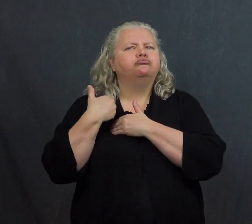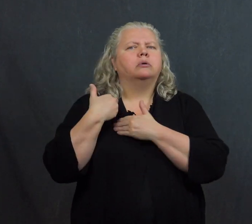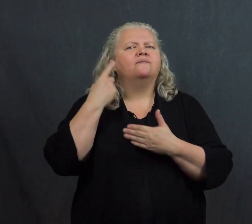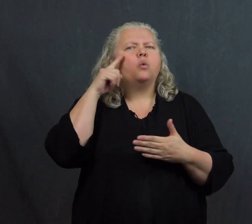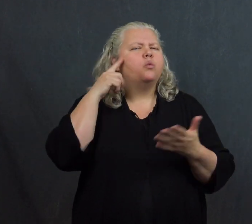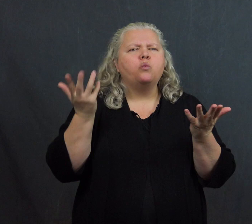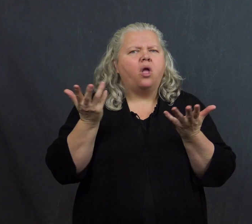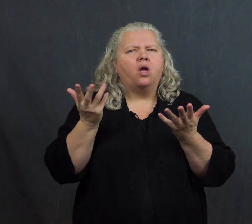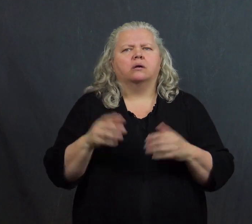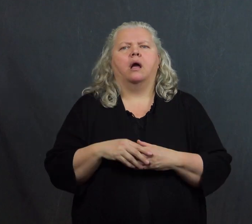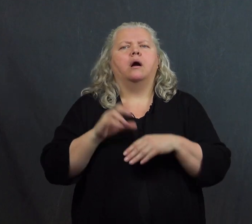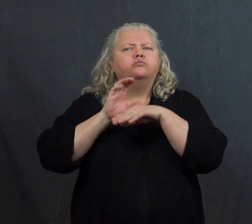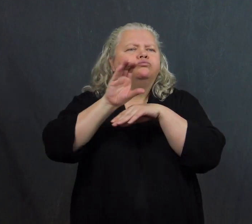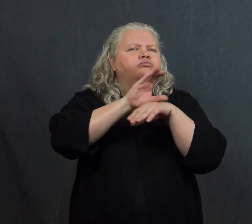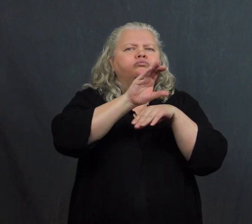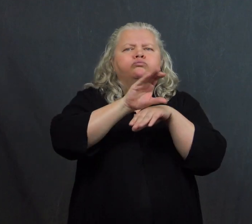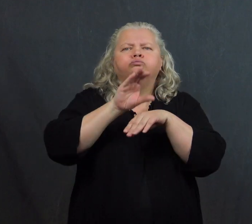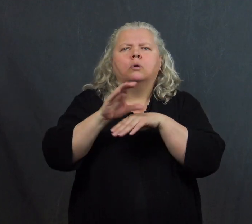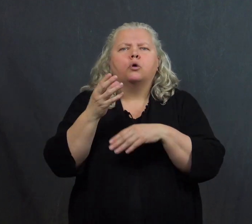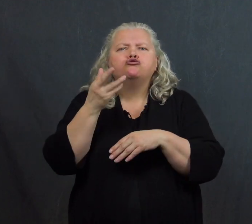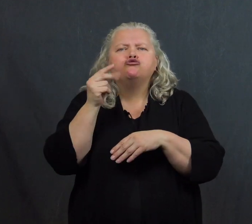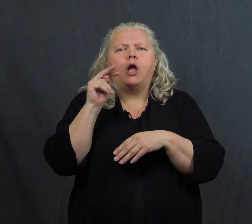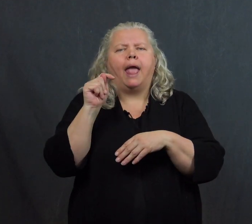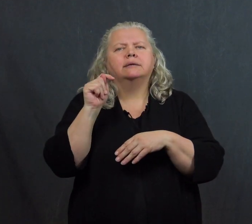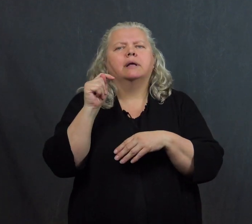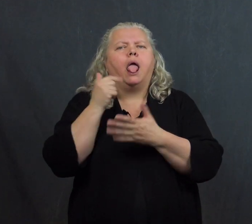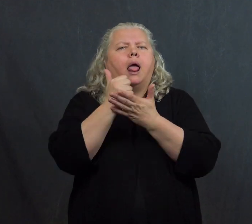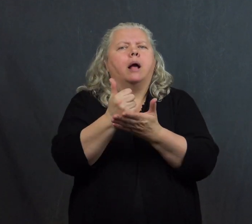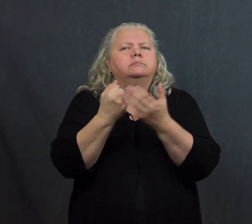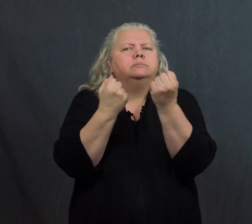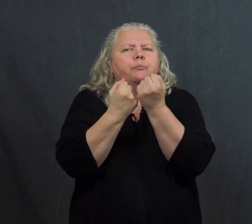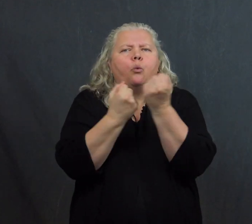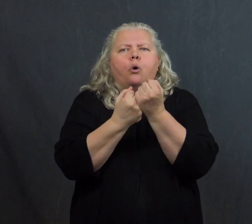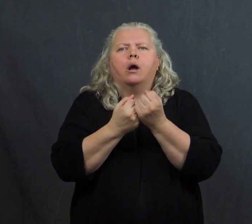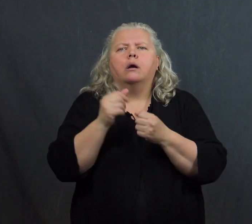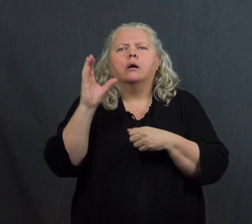who will carry out these employment supports work.